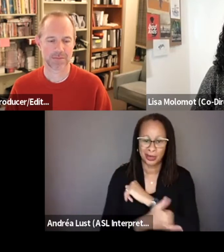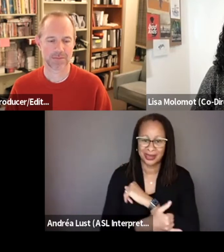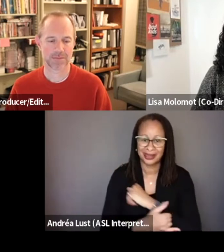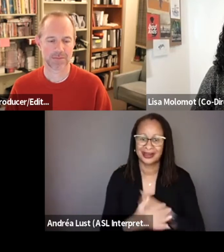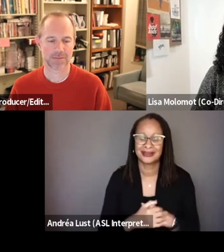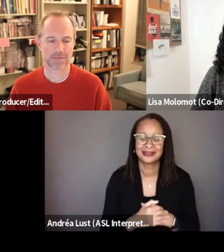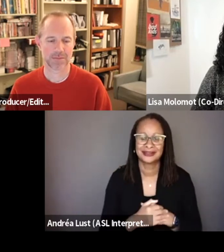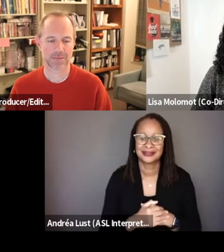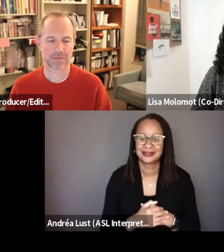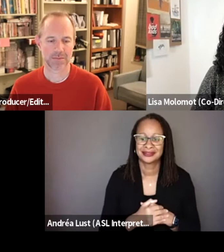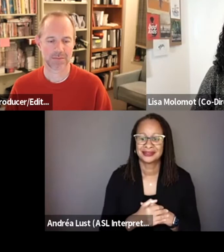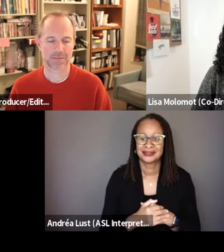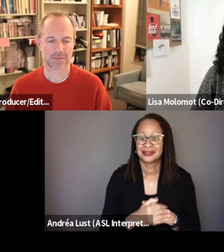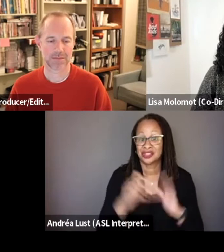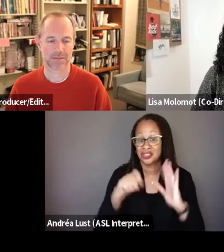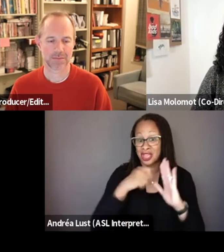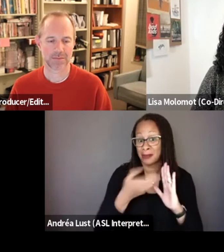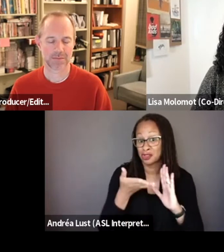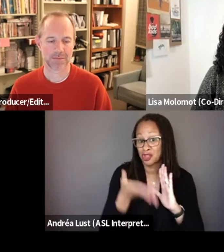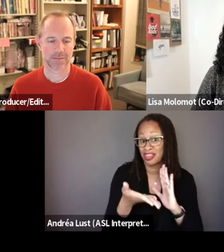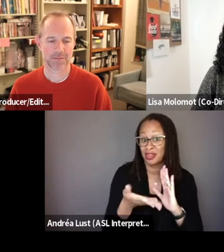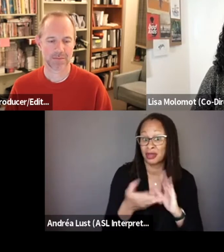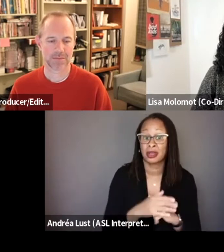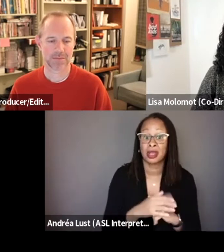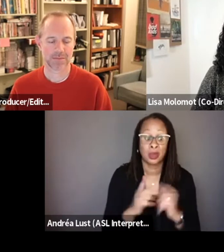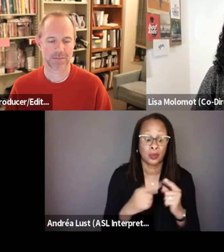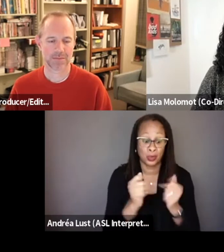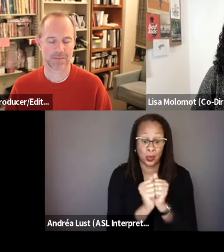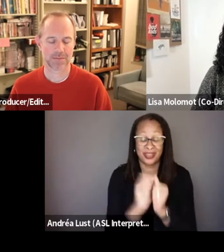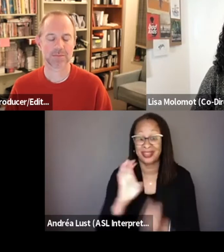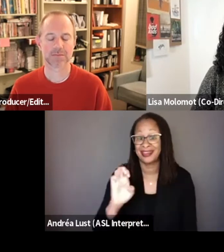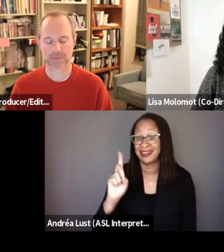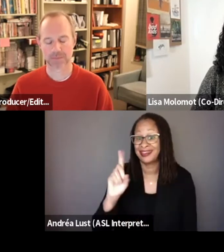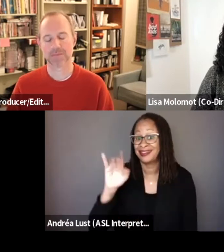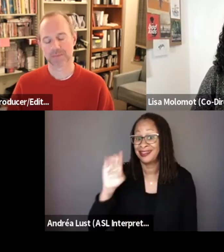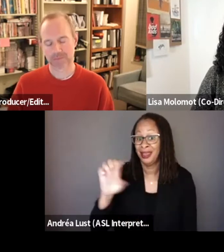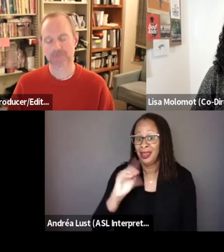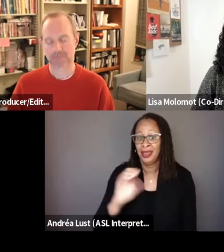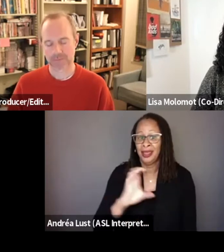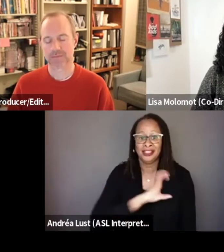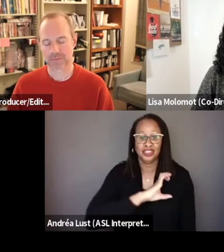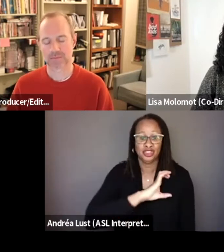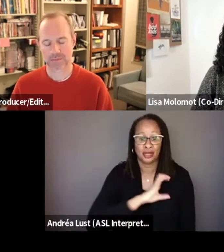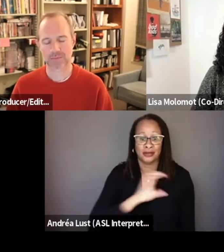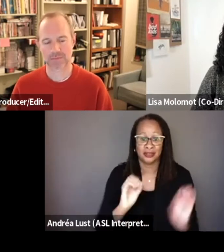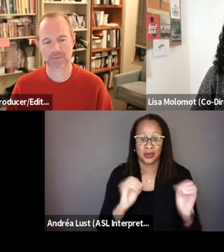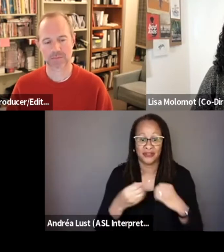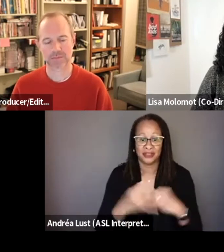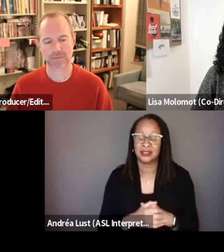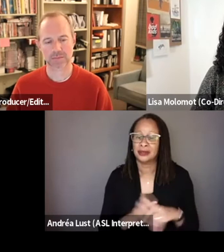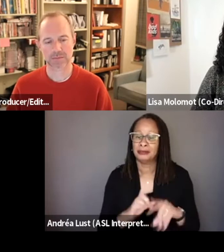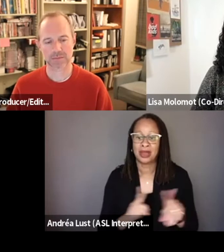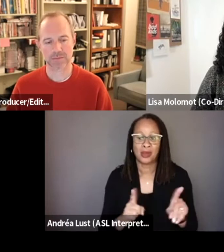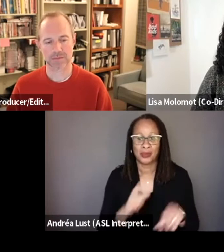the cameras were there when we were with Eddie in the Sheriff's office, but we didn't even feel them.